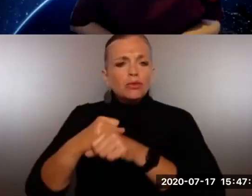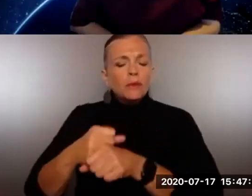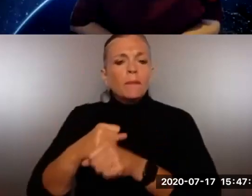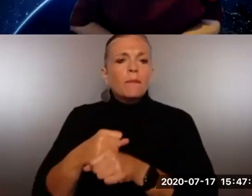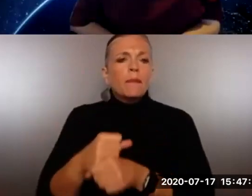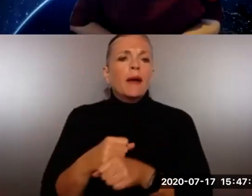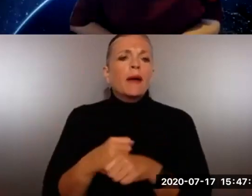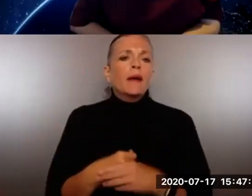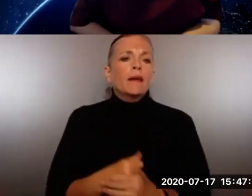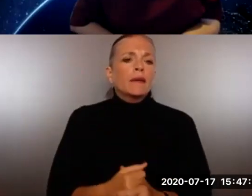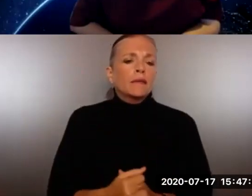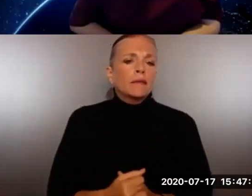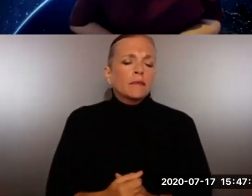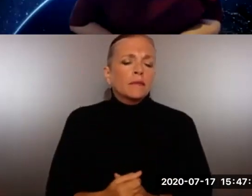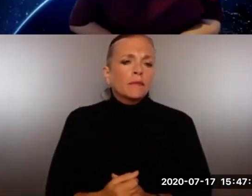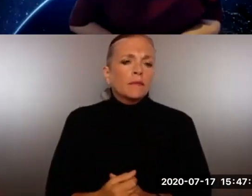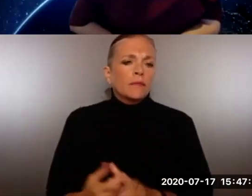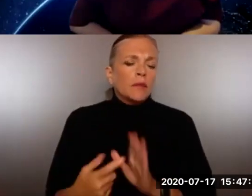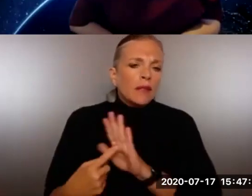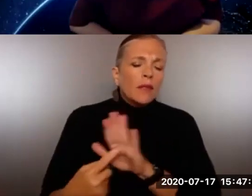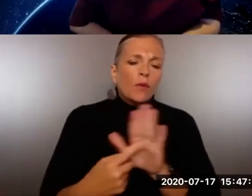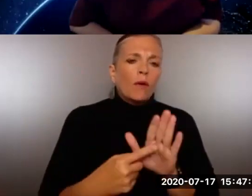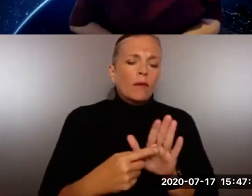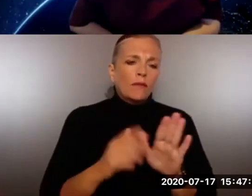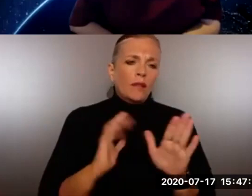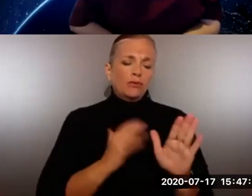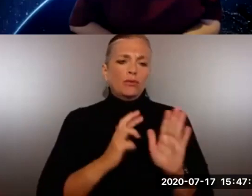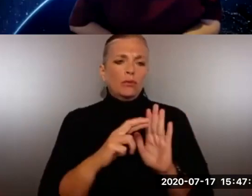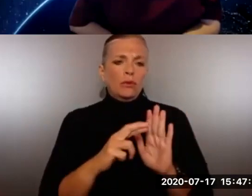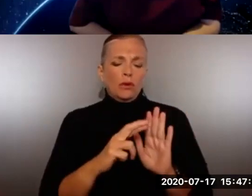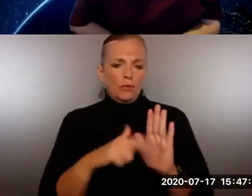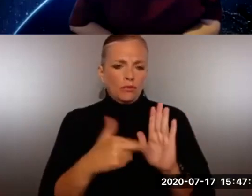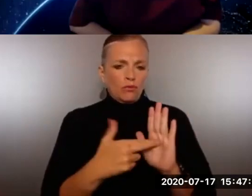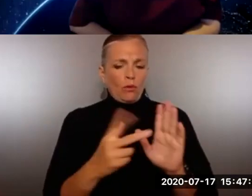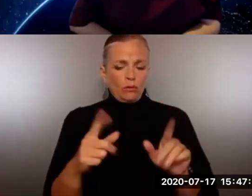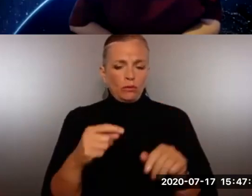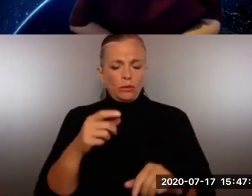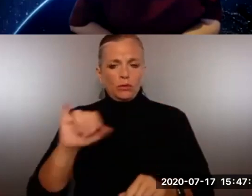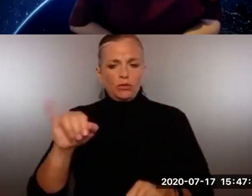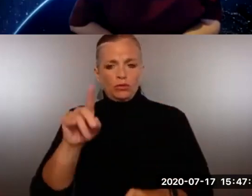reflect on the roles she has played and the parts she